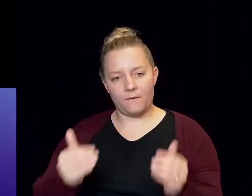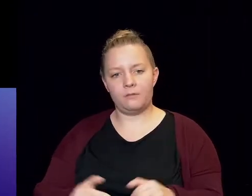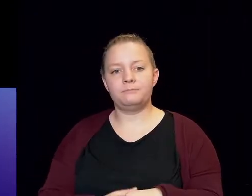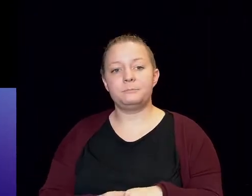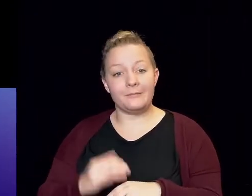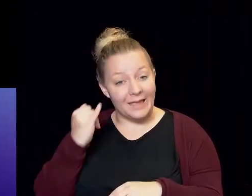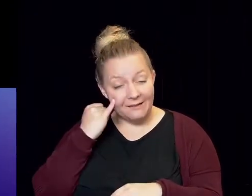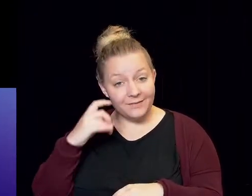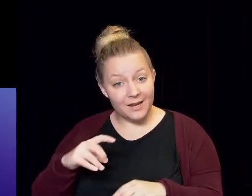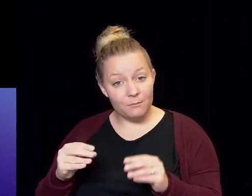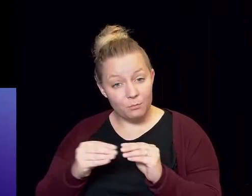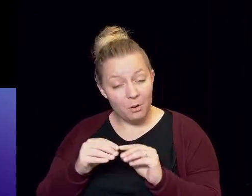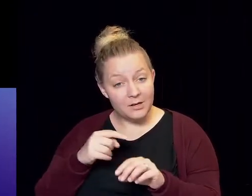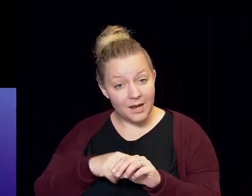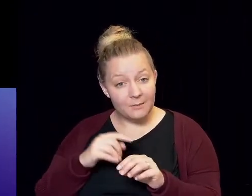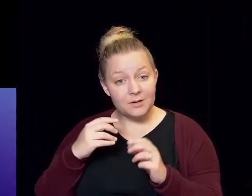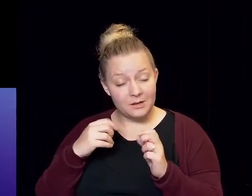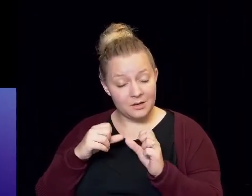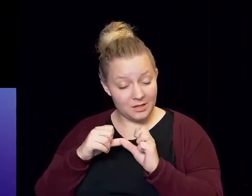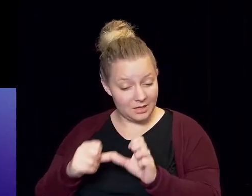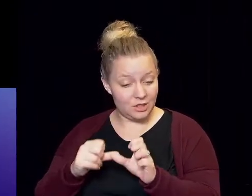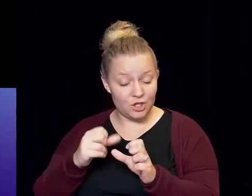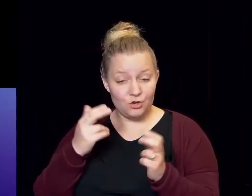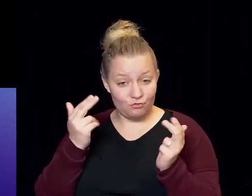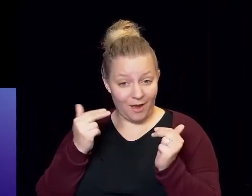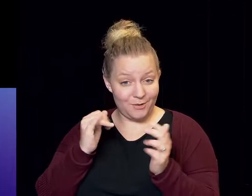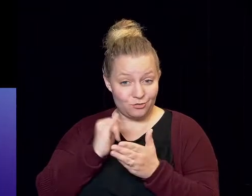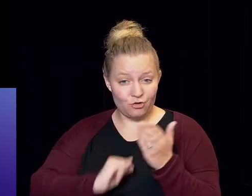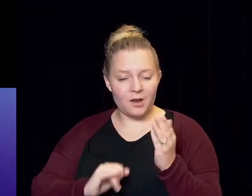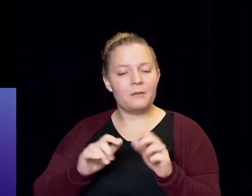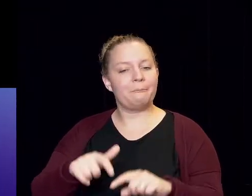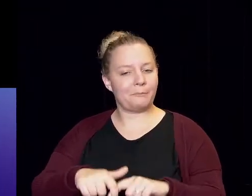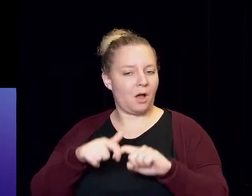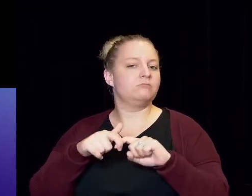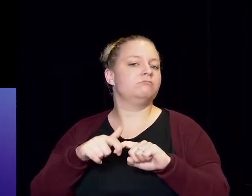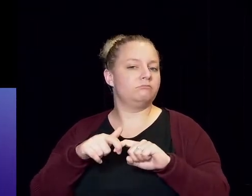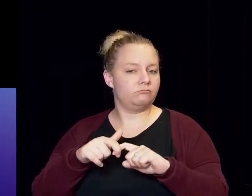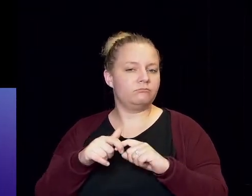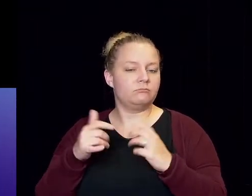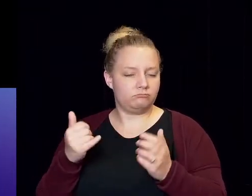time to continue your rabbit drawing, just push pause. Otherwise, here we go! Please notice that these